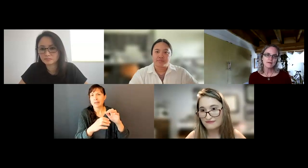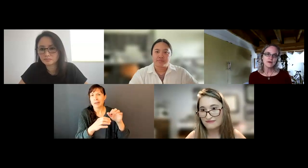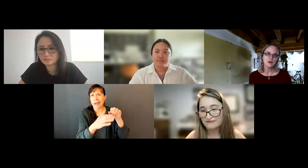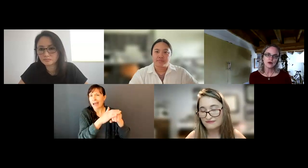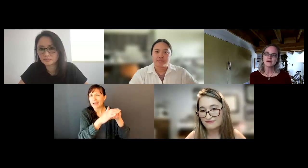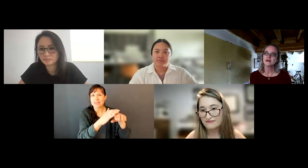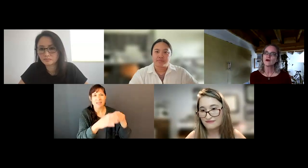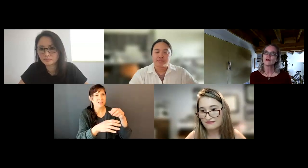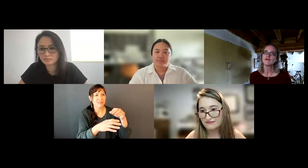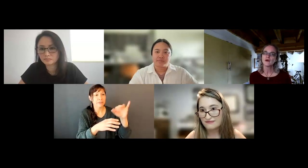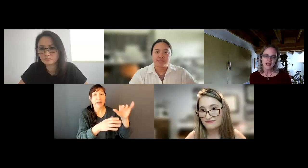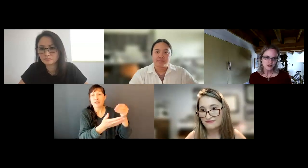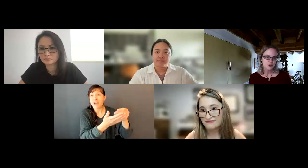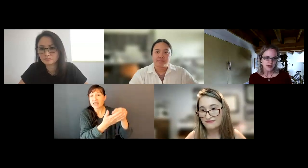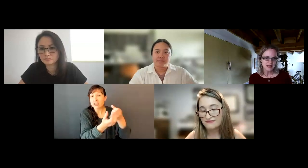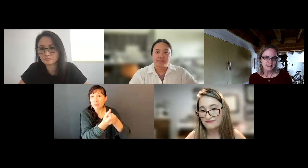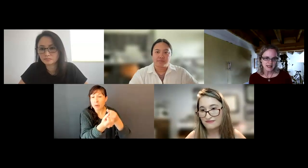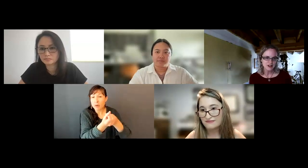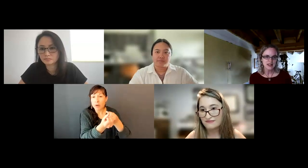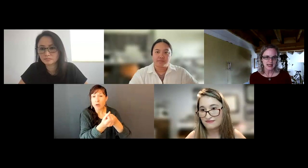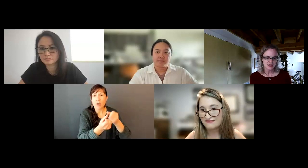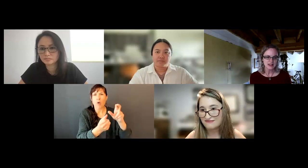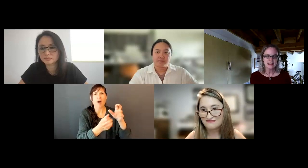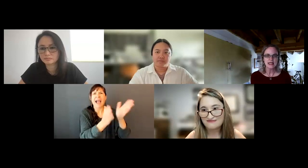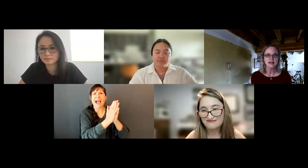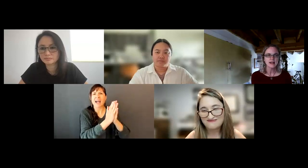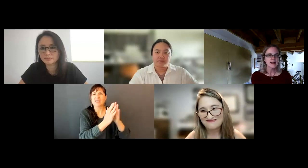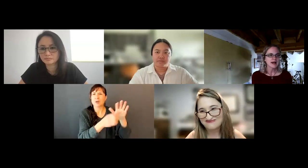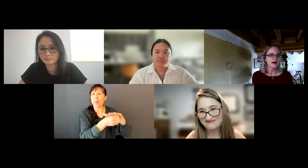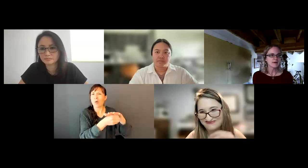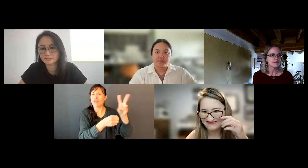from your local vocational rehabilitation agency?